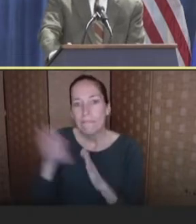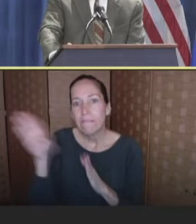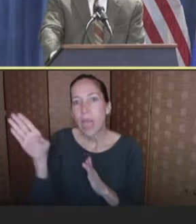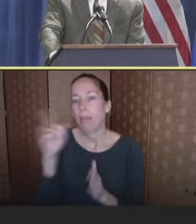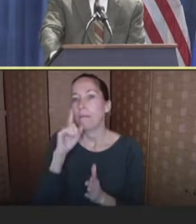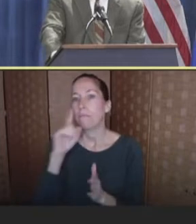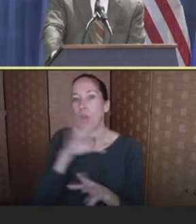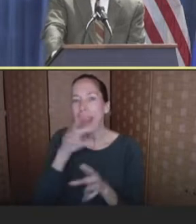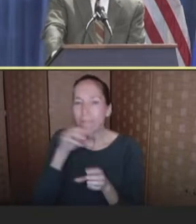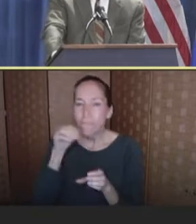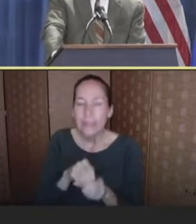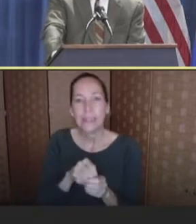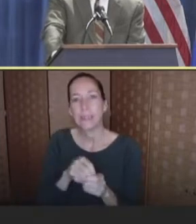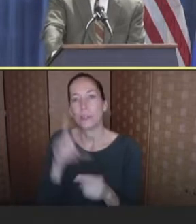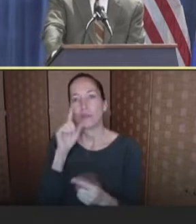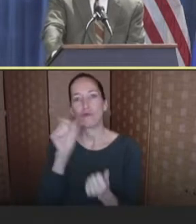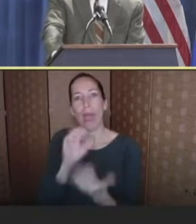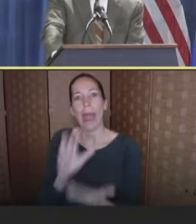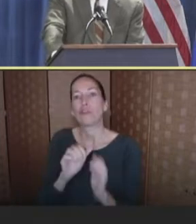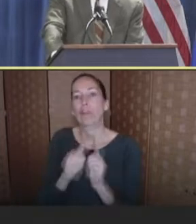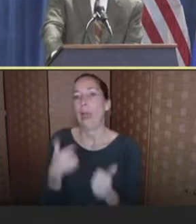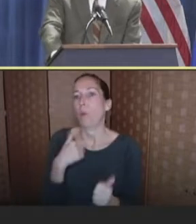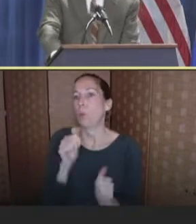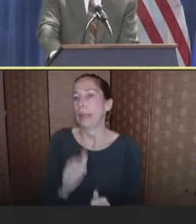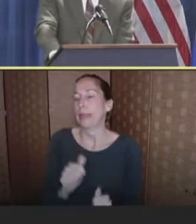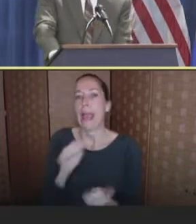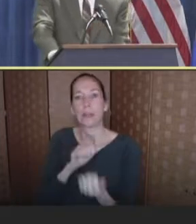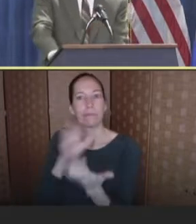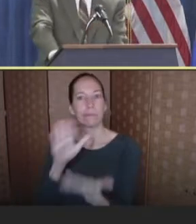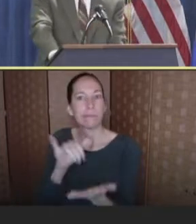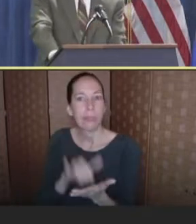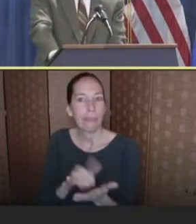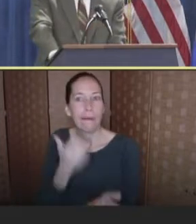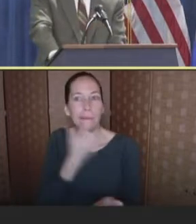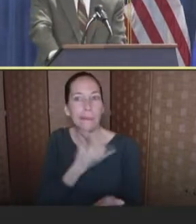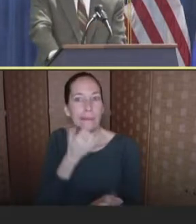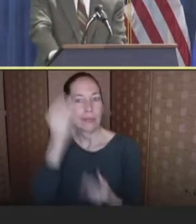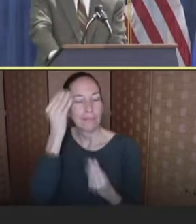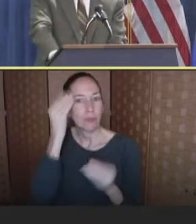addressing misinformation disinformation, in a timely and persuasive manner.